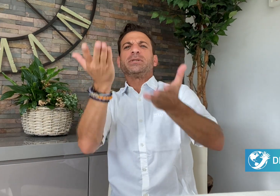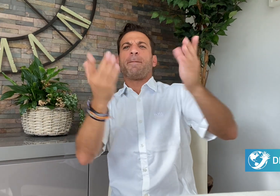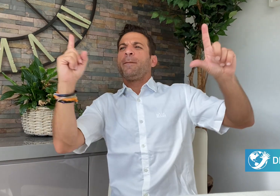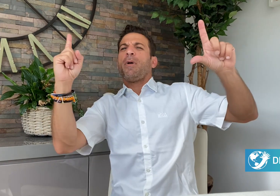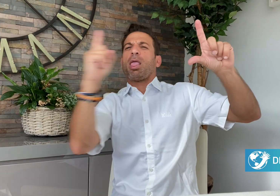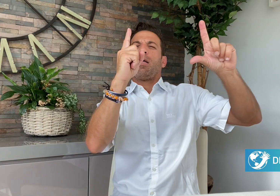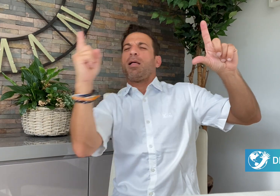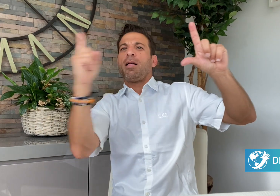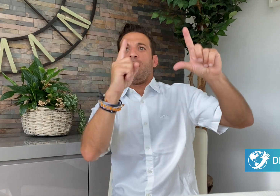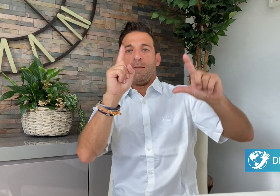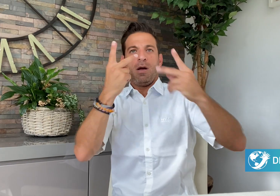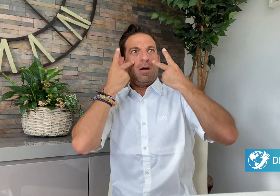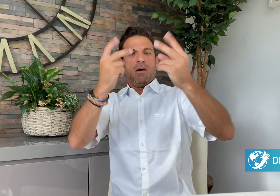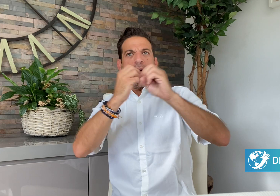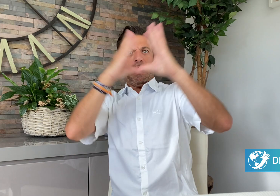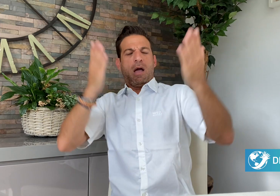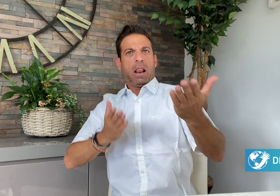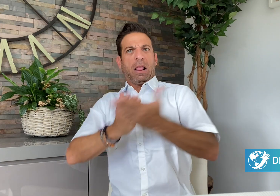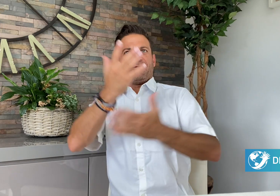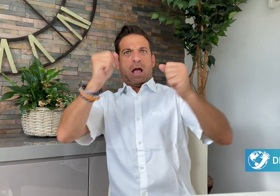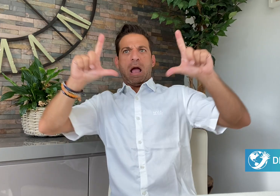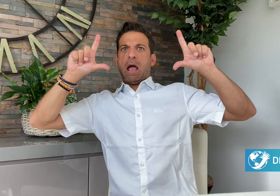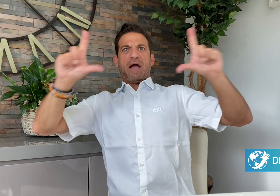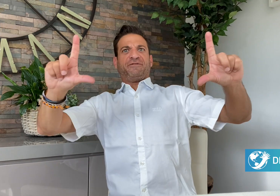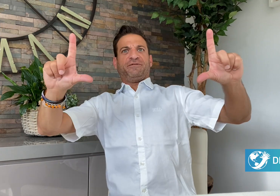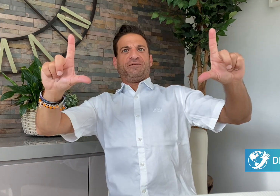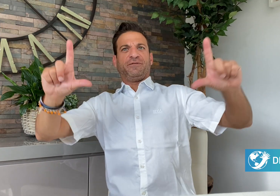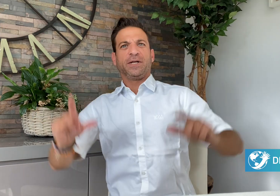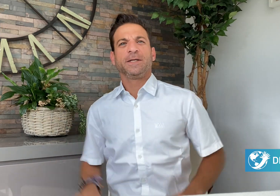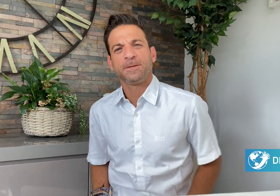they are fully visible on the live feed.